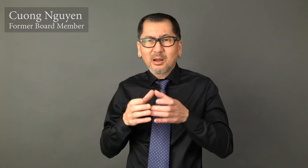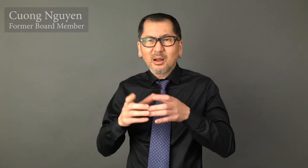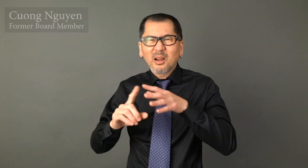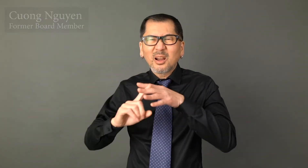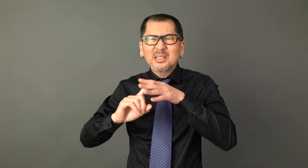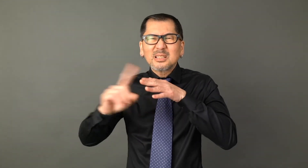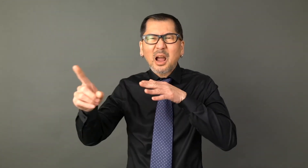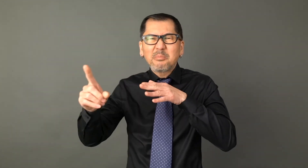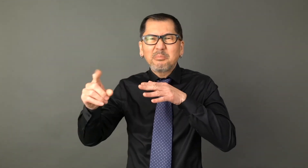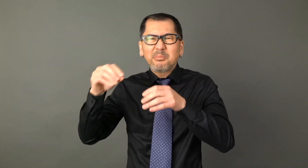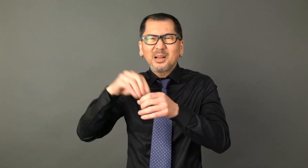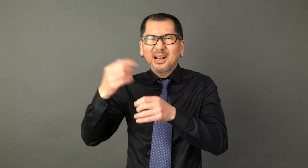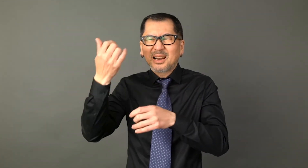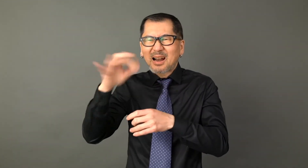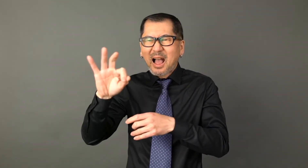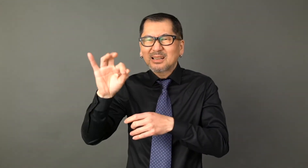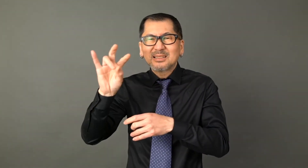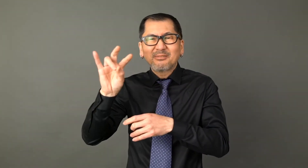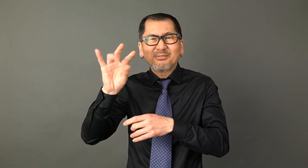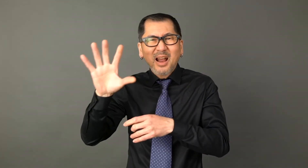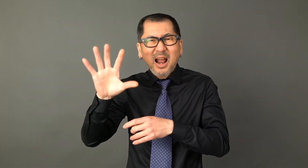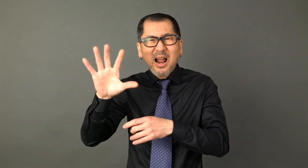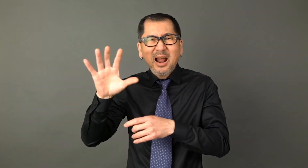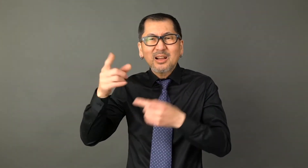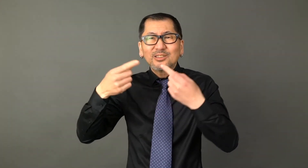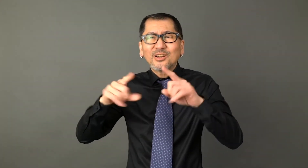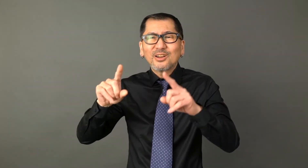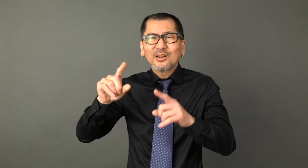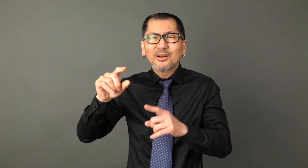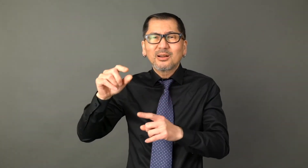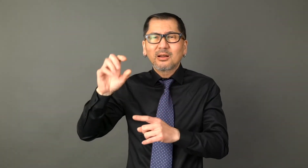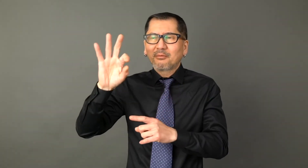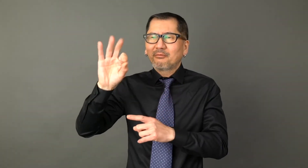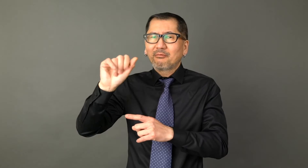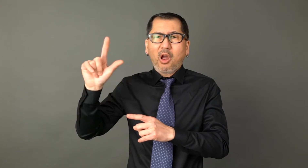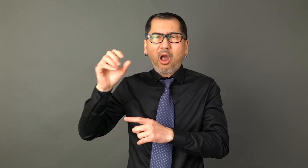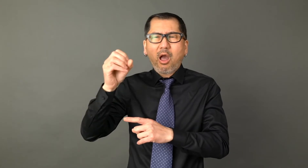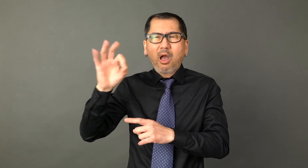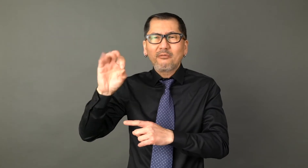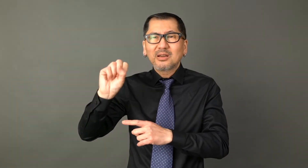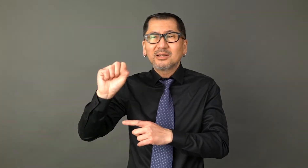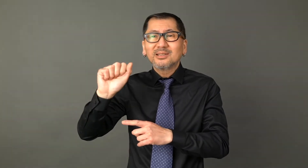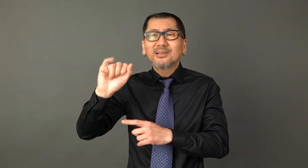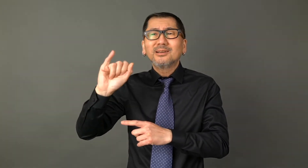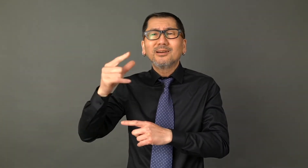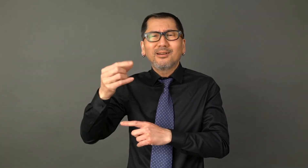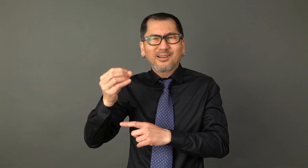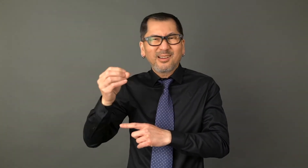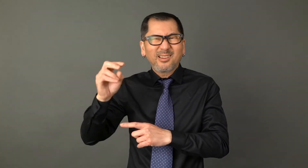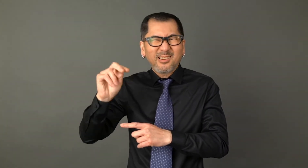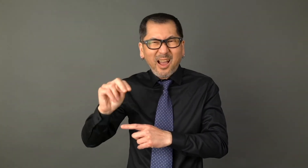My family escaped together in 1975 during the Fall of Saigon for our freedom.